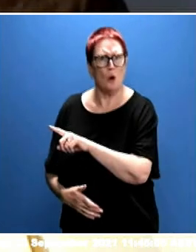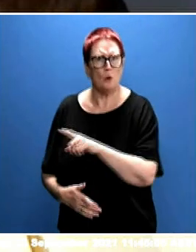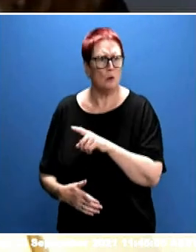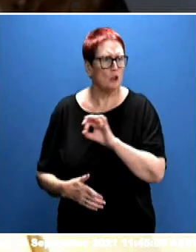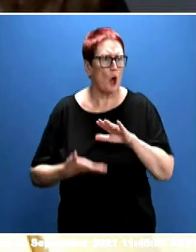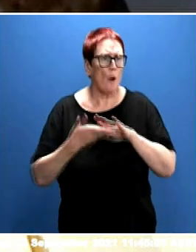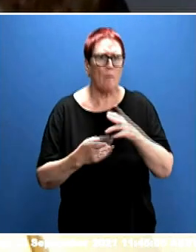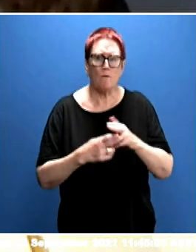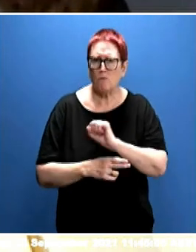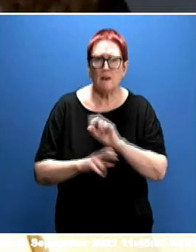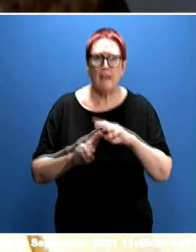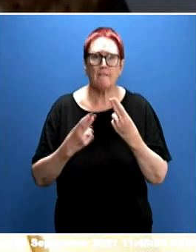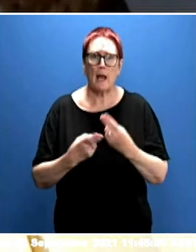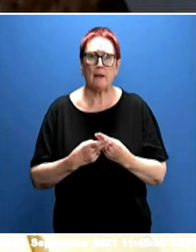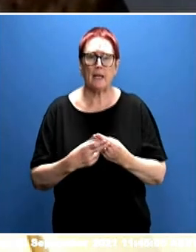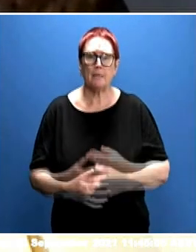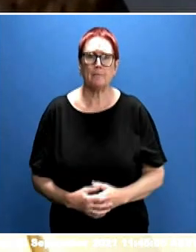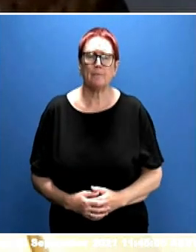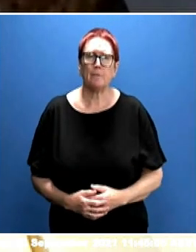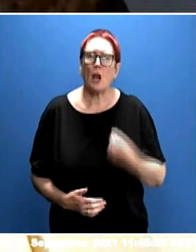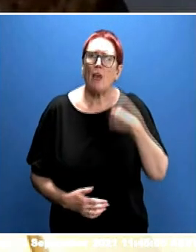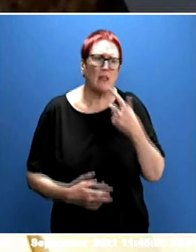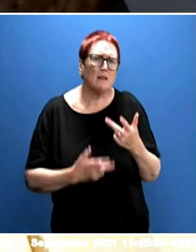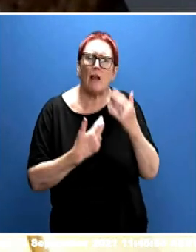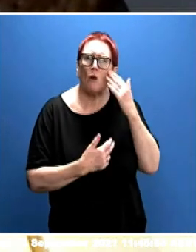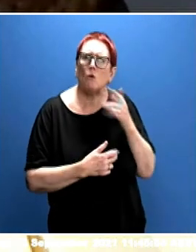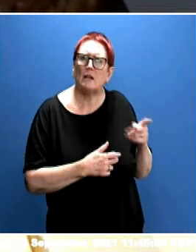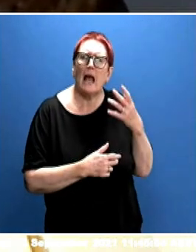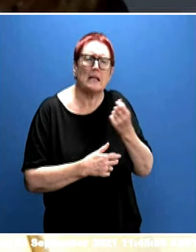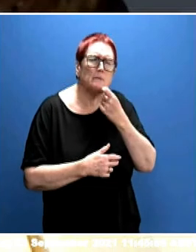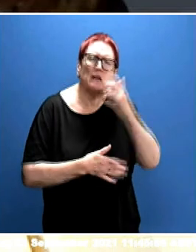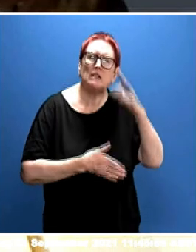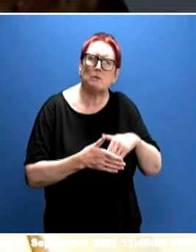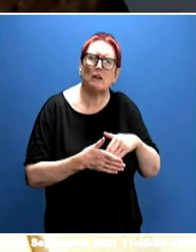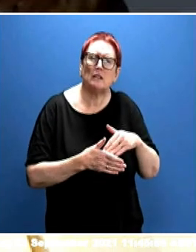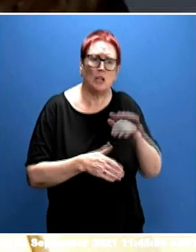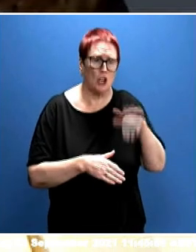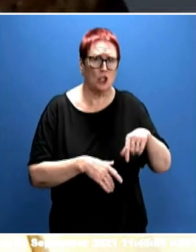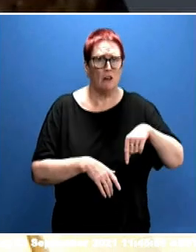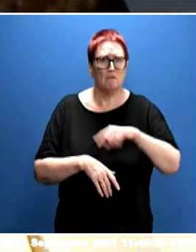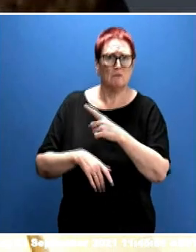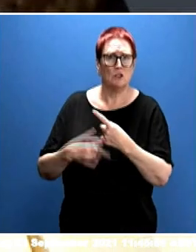I think my colleague Ms Greenoff has some experience in being told about a child going to Kath French in advance of the time.